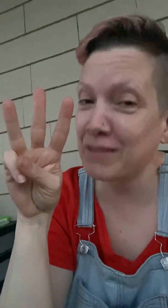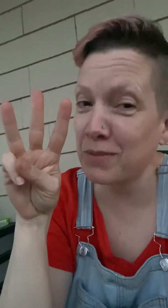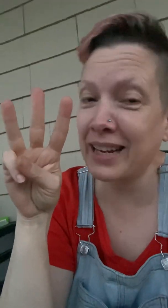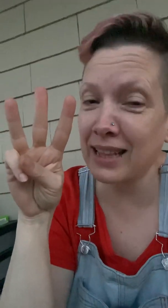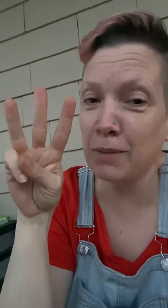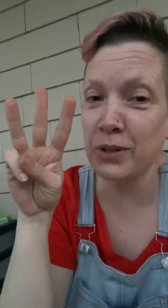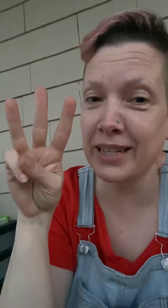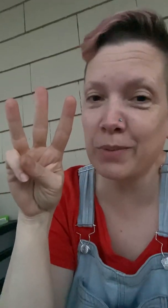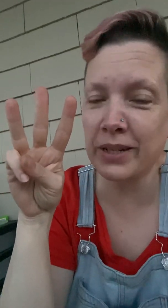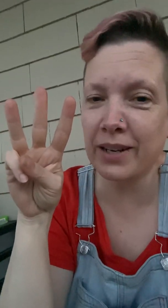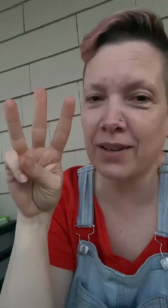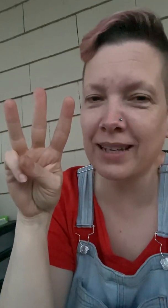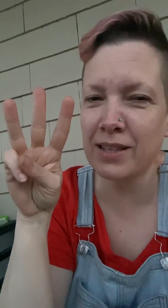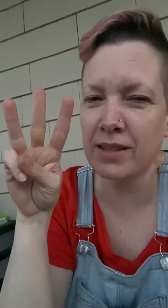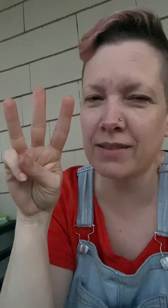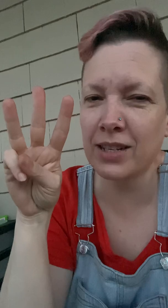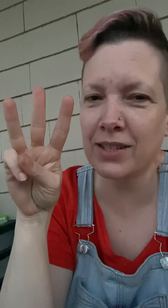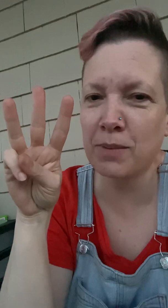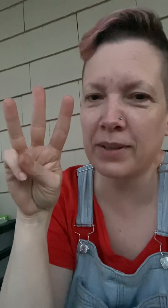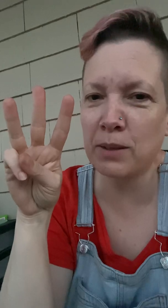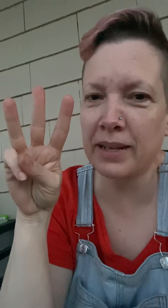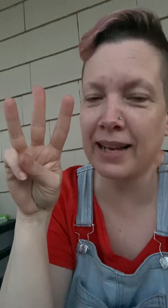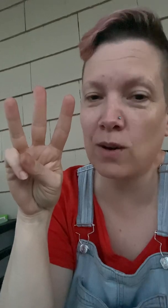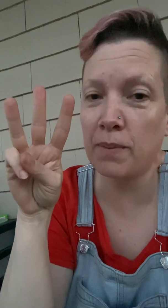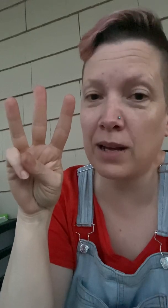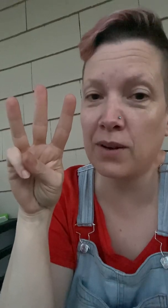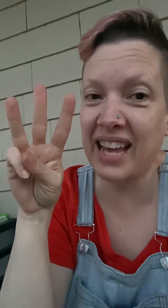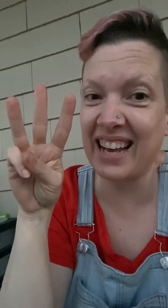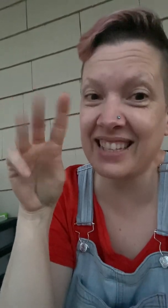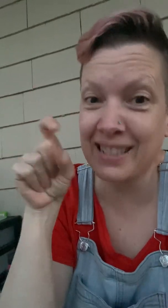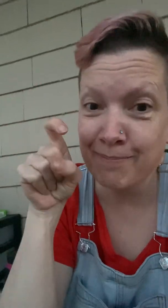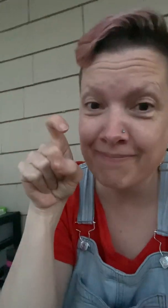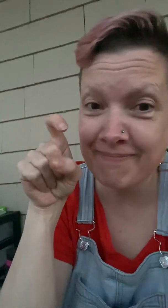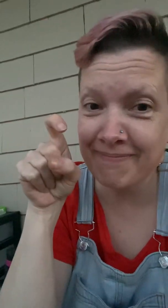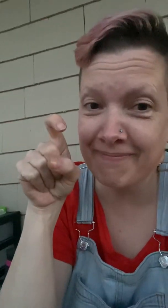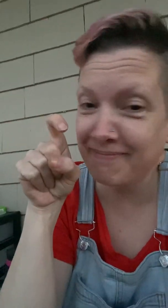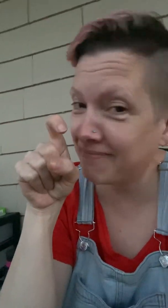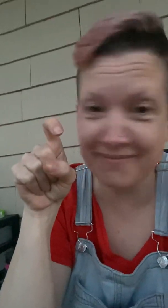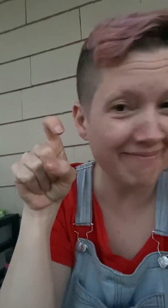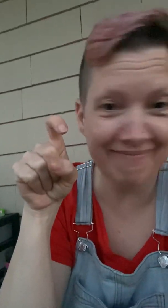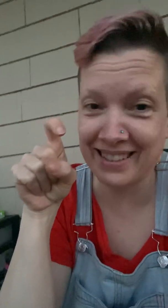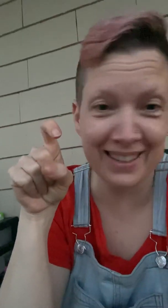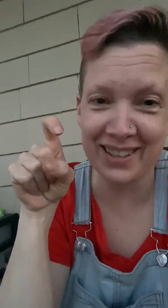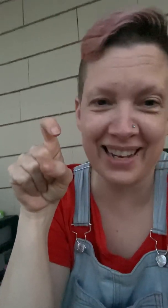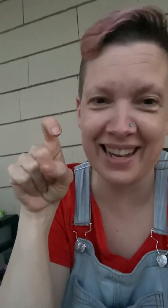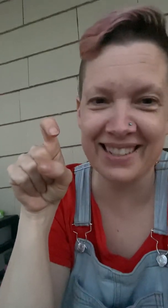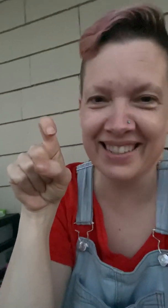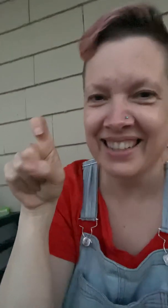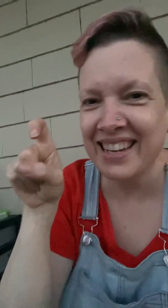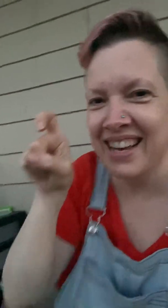We're getting a little predictable here. Let's change it up a little bit. How about X. It doesn't look like an X,